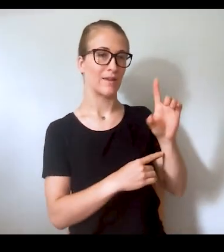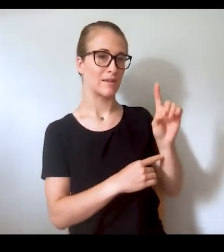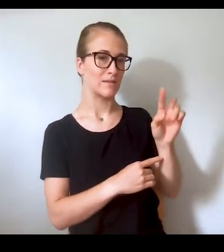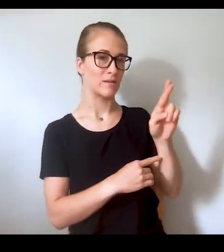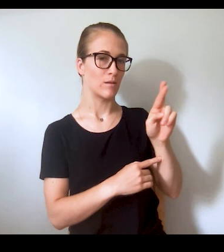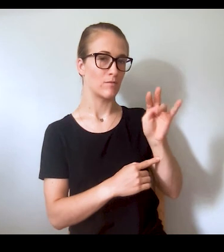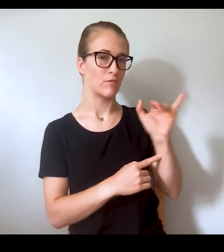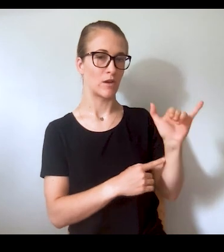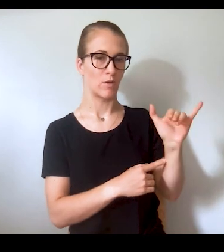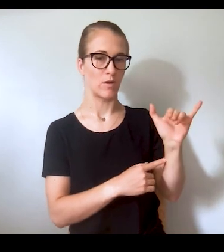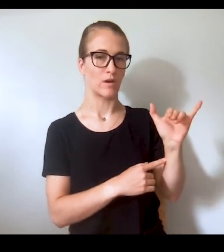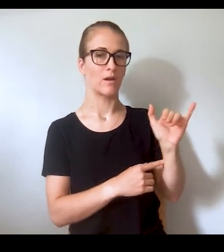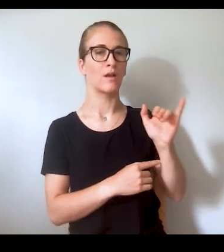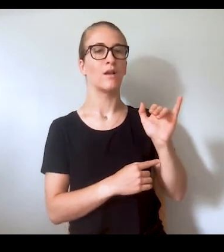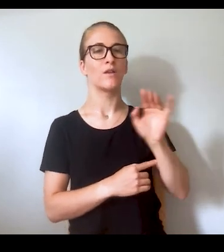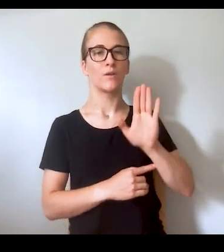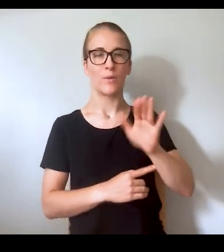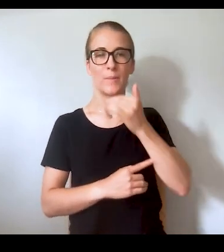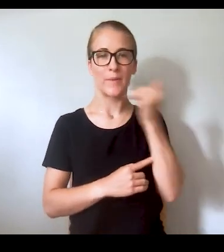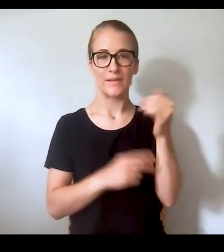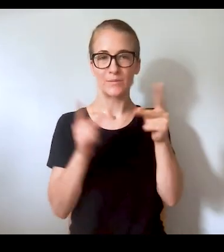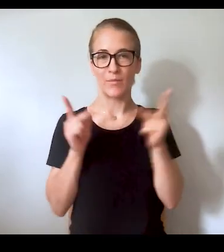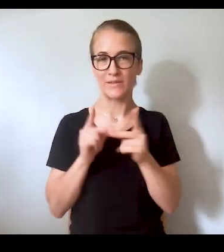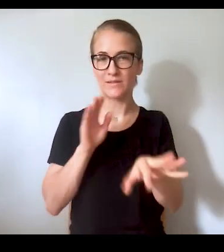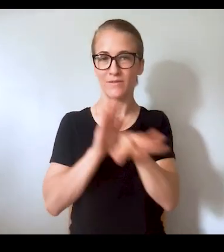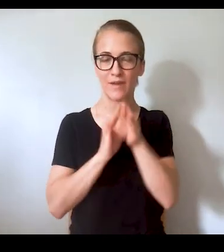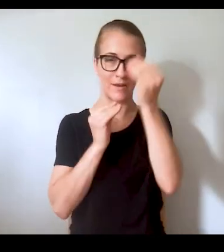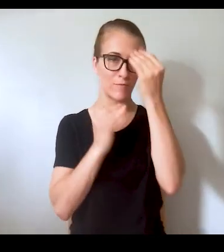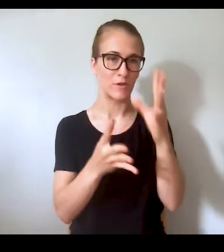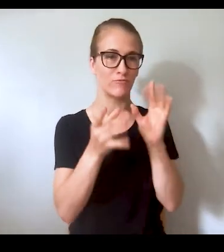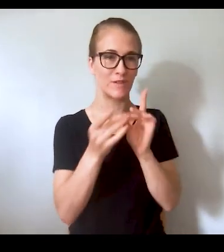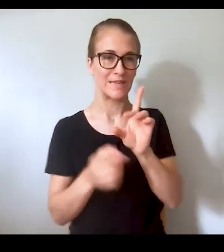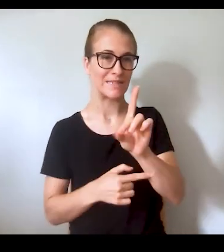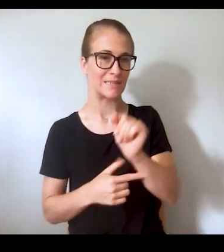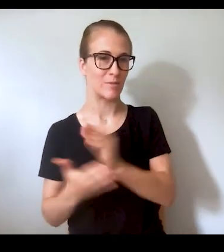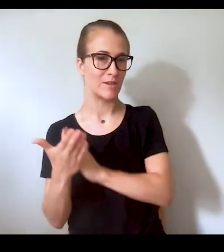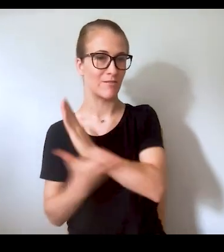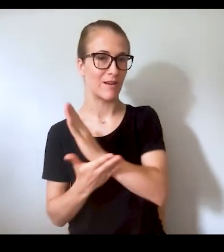your source for disability rights and advocacy. If you enjoyed our program,